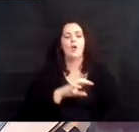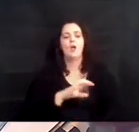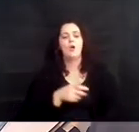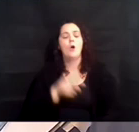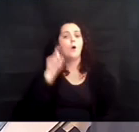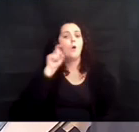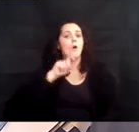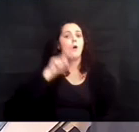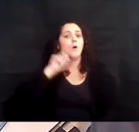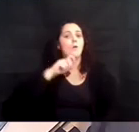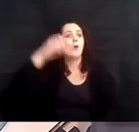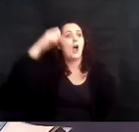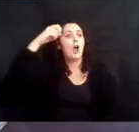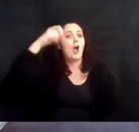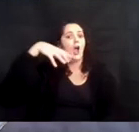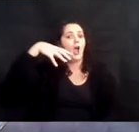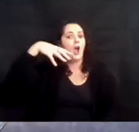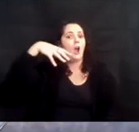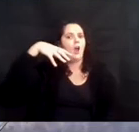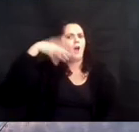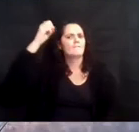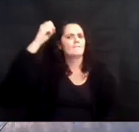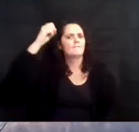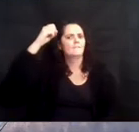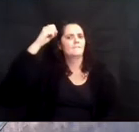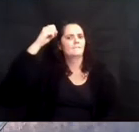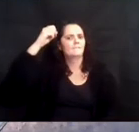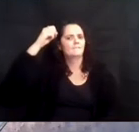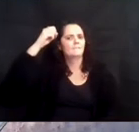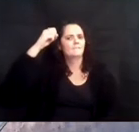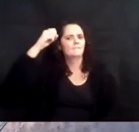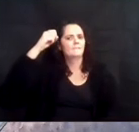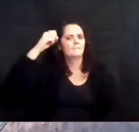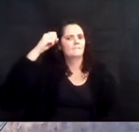and then turned it right off again. So, in this next frame, I'm actually going to